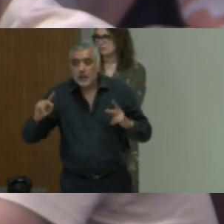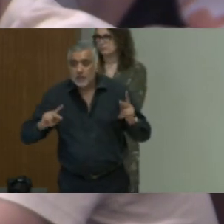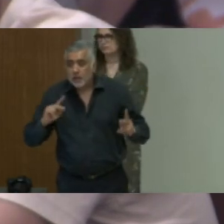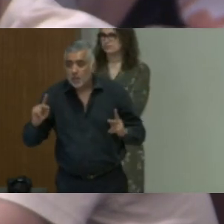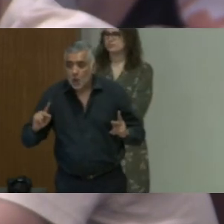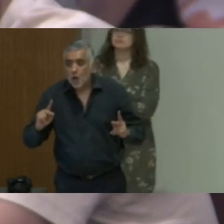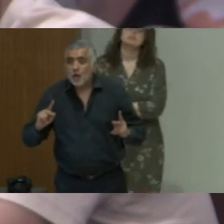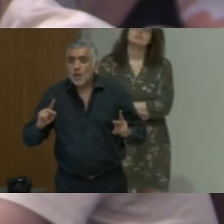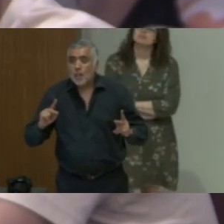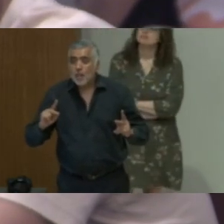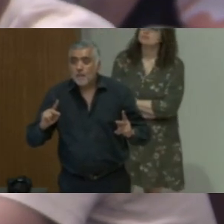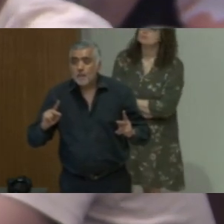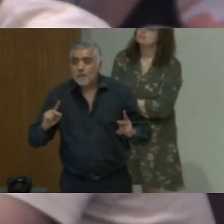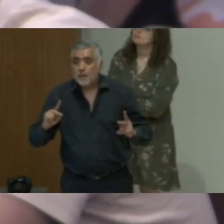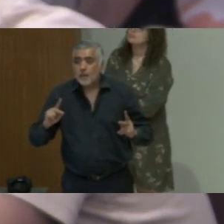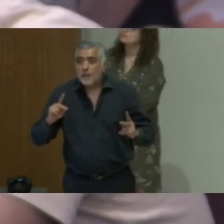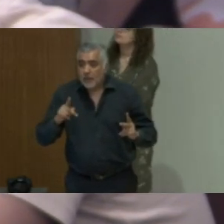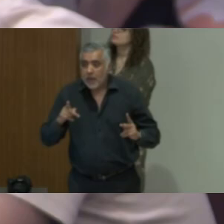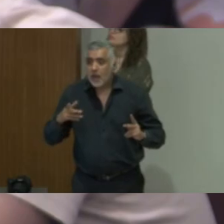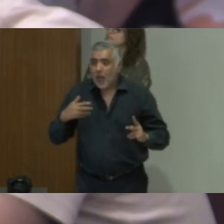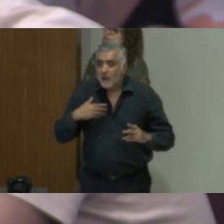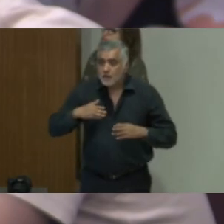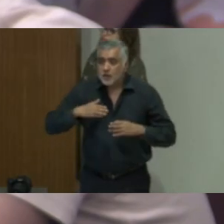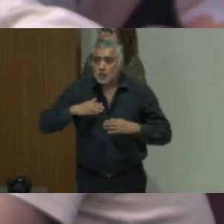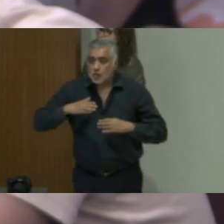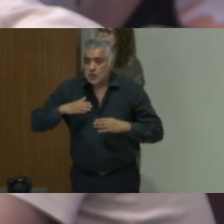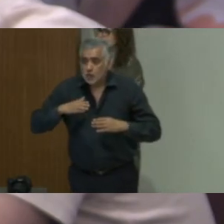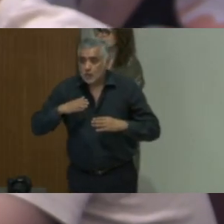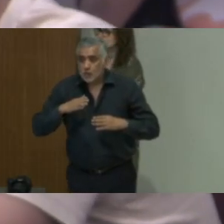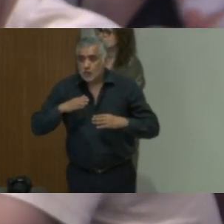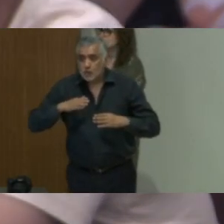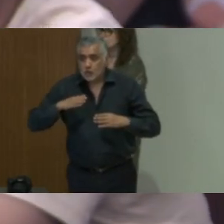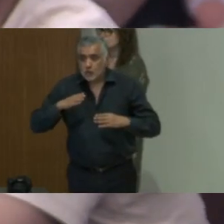their clericalism, sometimes shared clericalism, is actually the disability